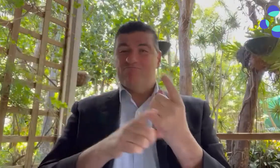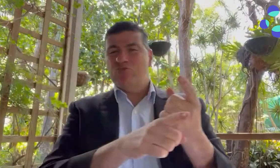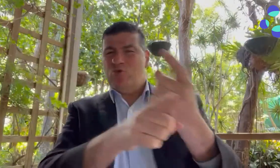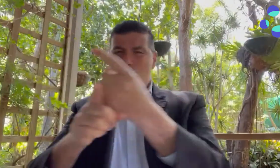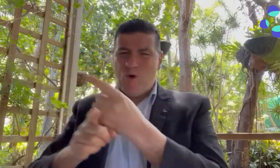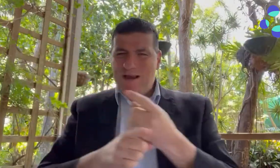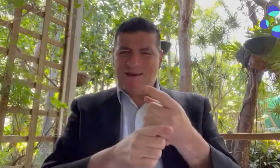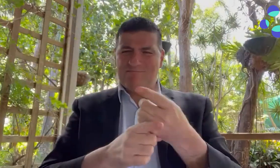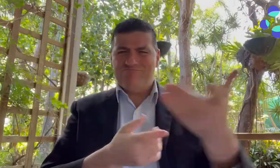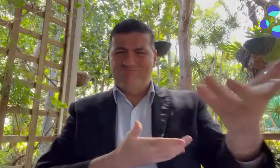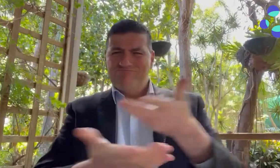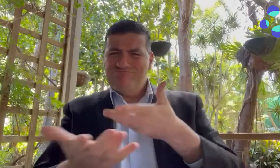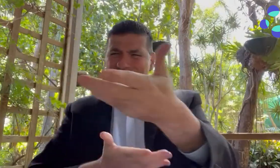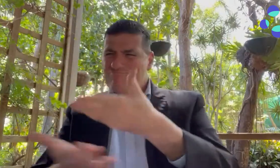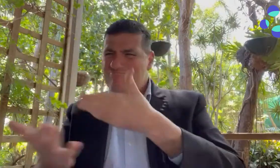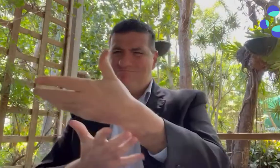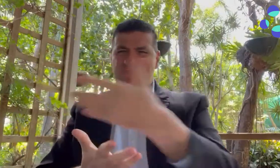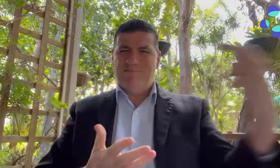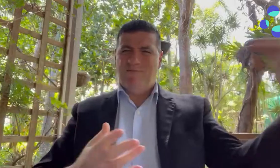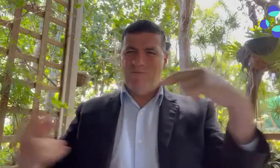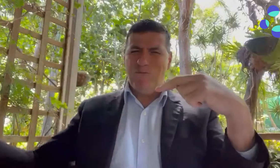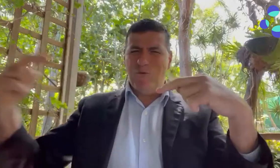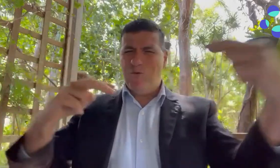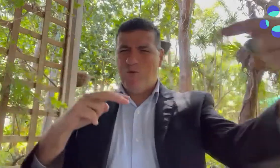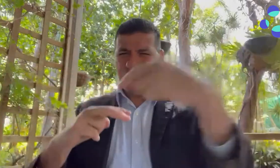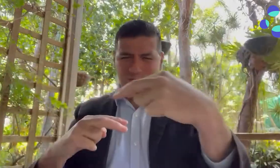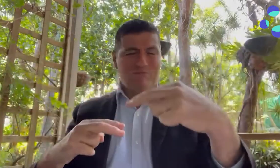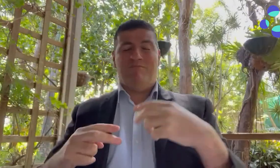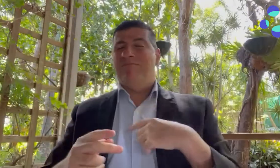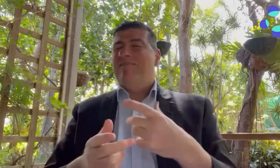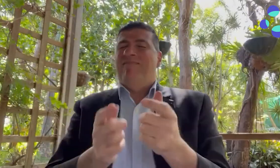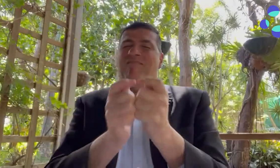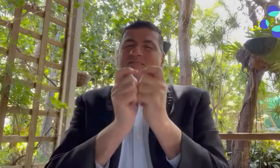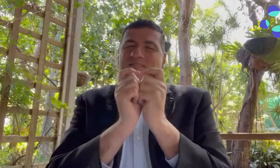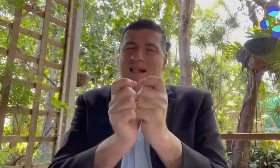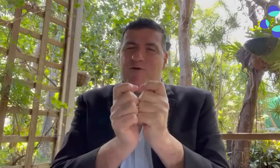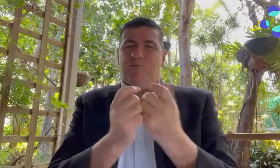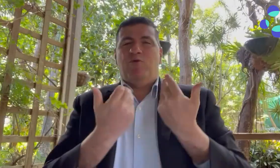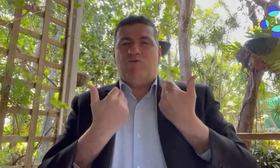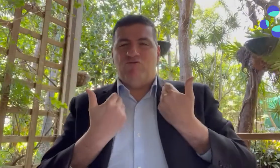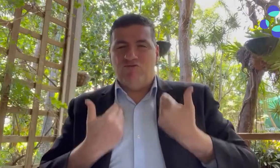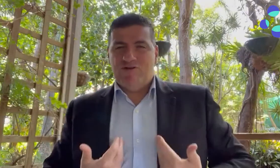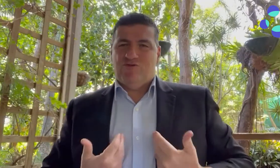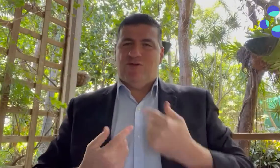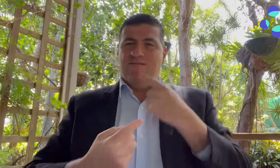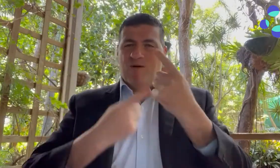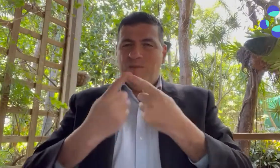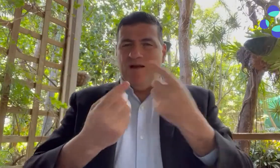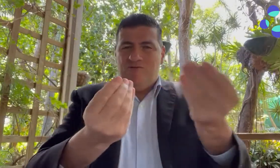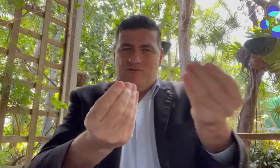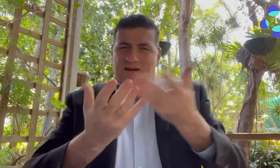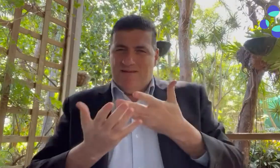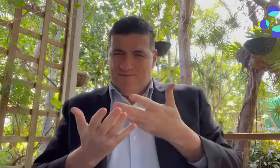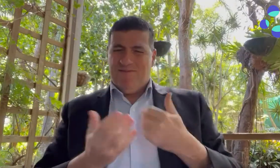engaging in discussions, and sharing your perspectives. You’ve given us valuable, rich information.